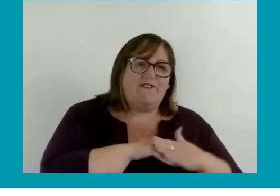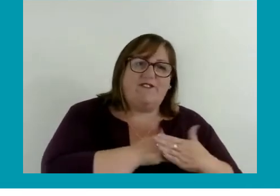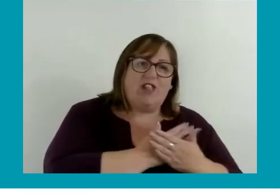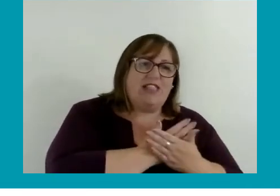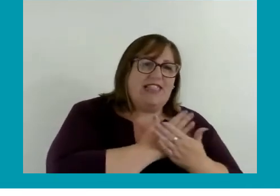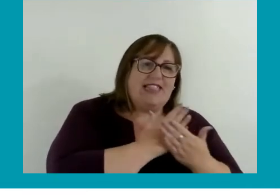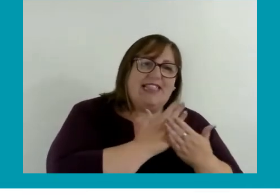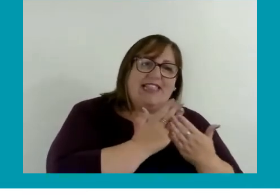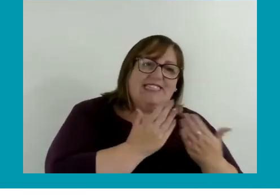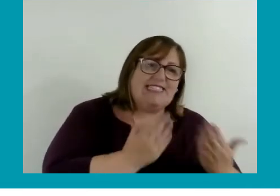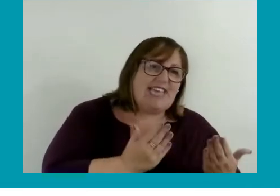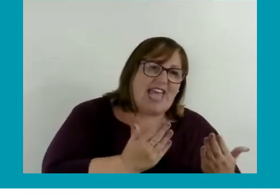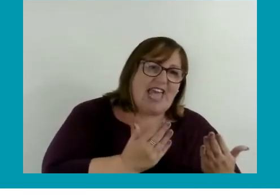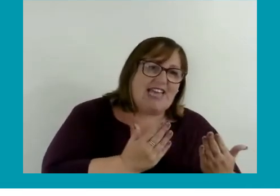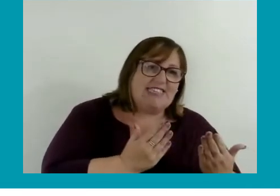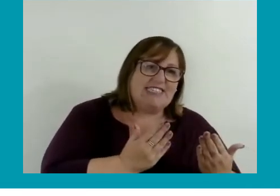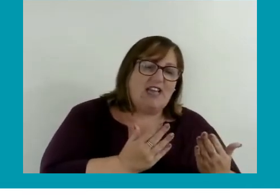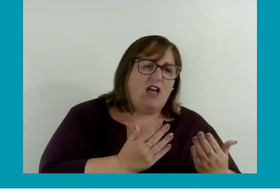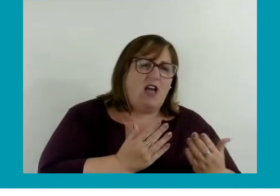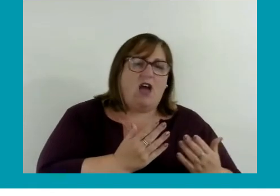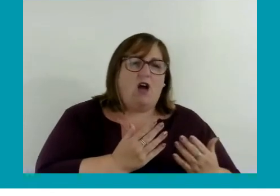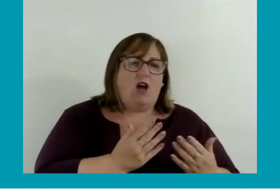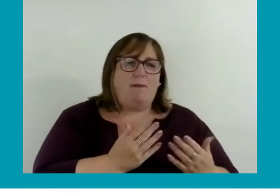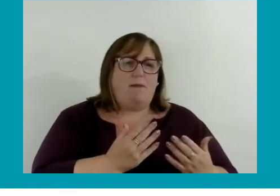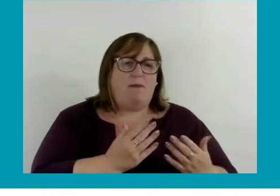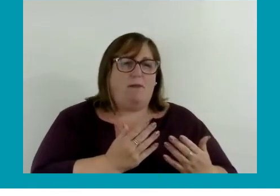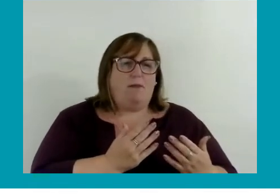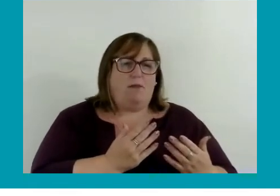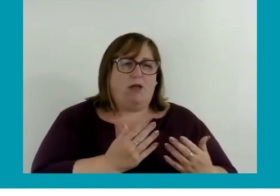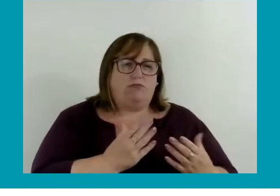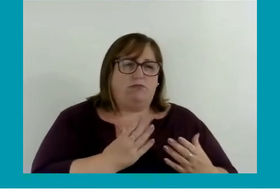but if it goes till five i mean it's all these funny little things they said no problem